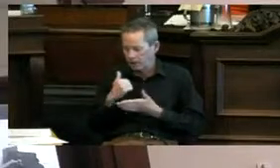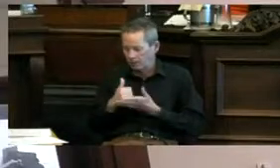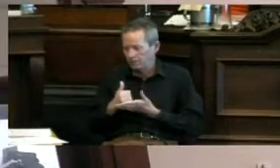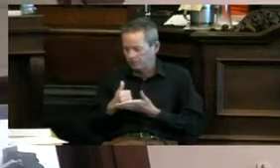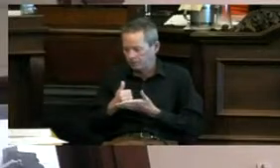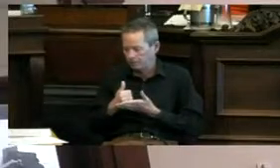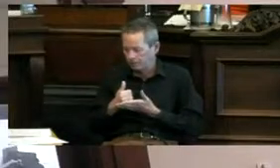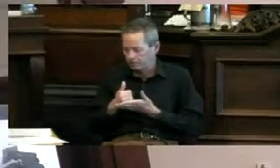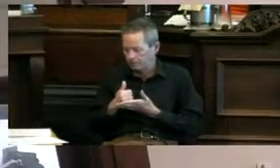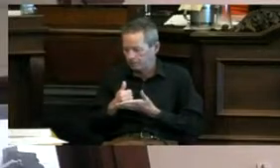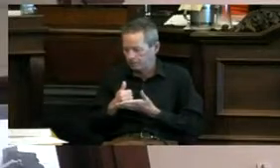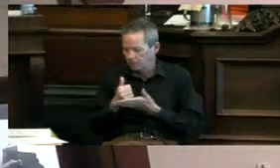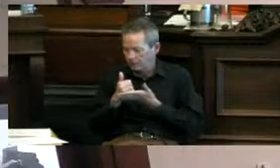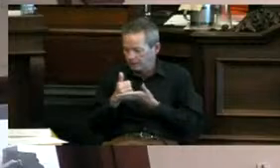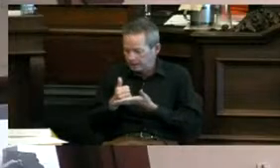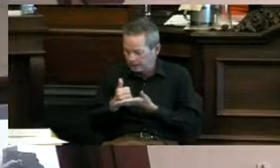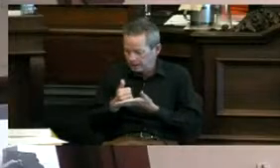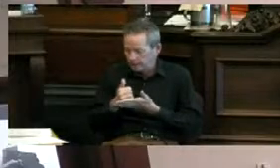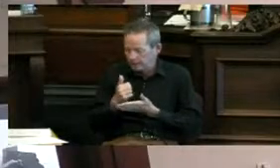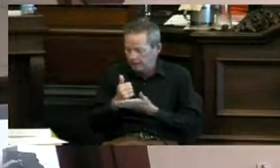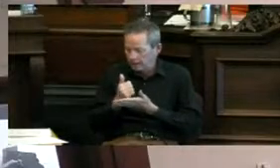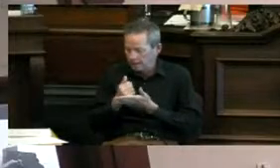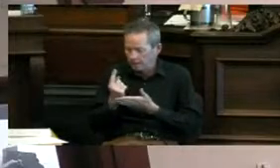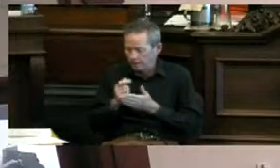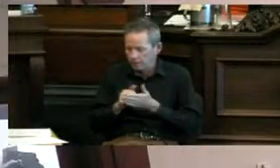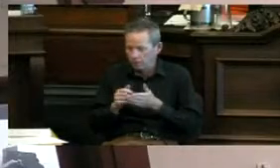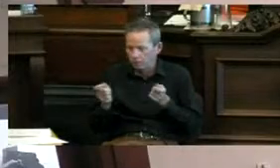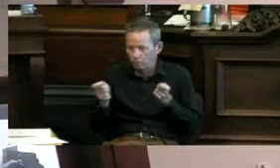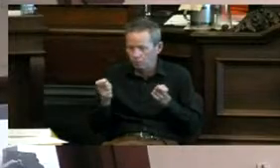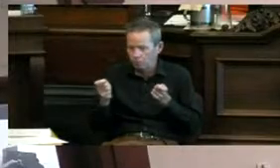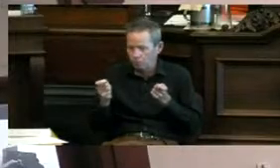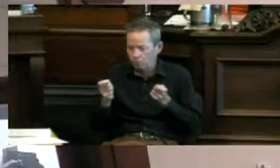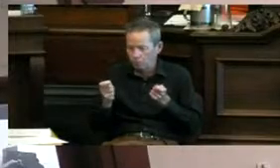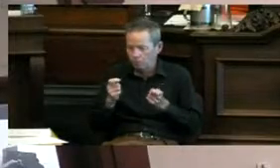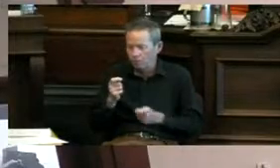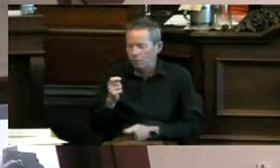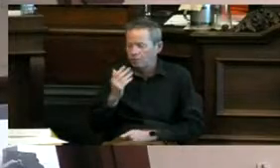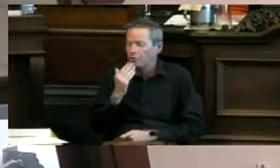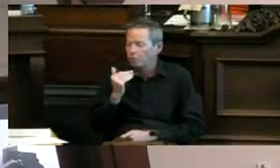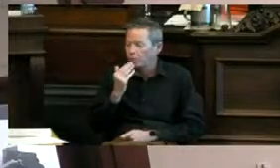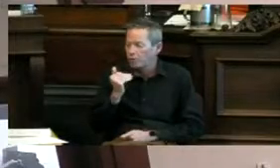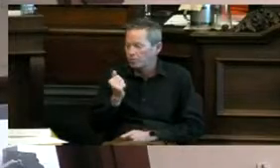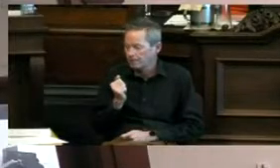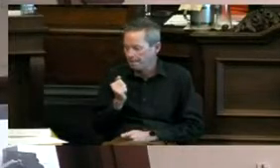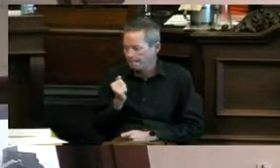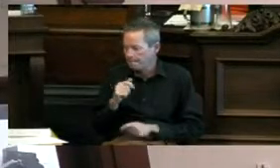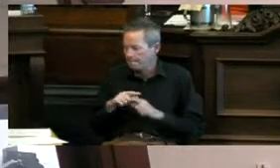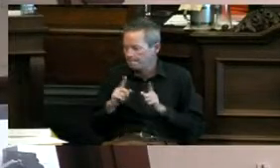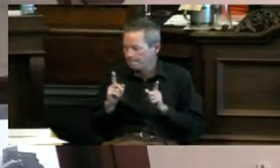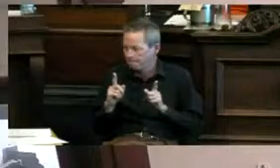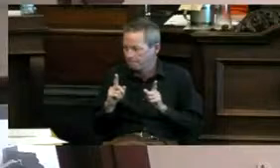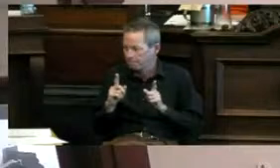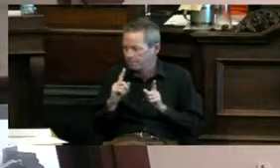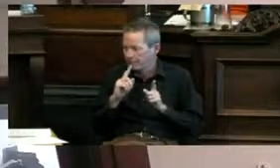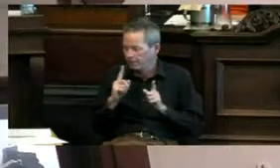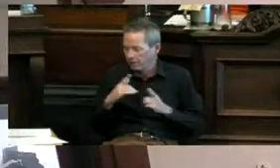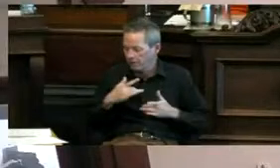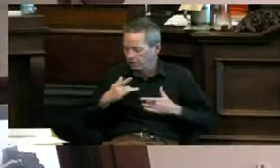and I'm happy to see that we're using it for the diabetics because it goes a long way towards assisting and helping